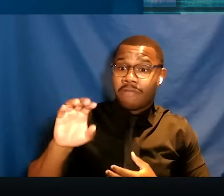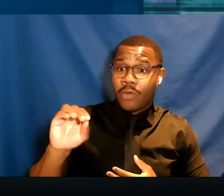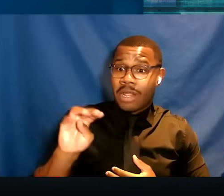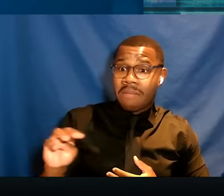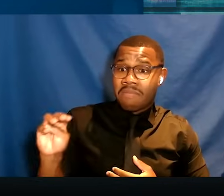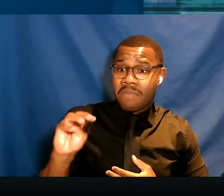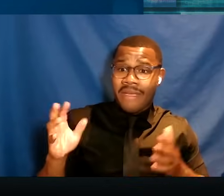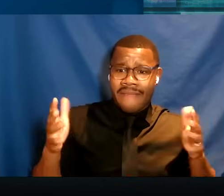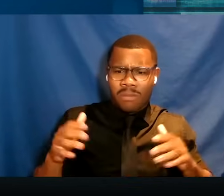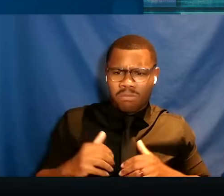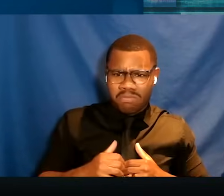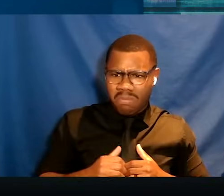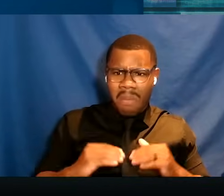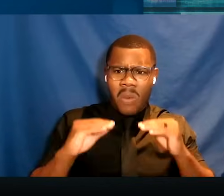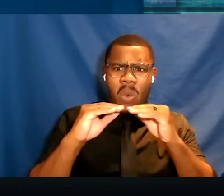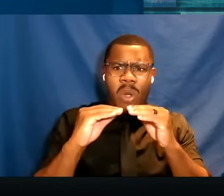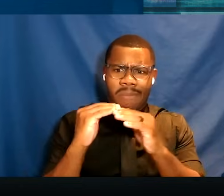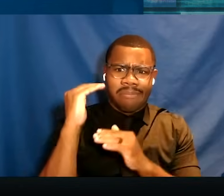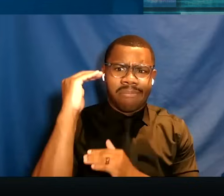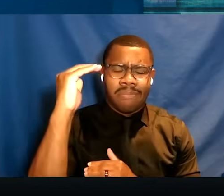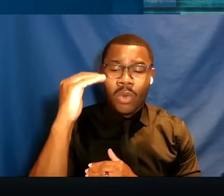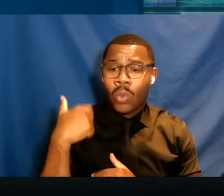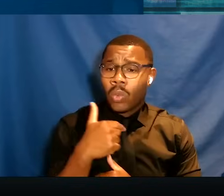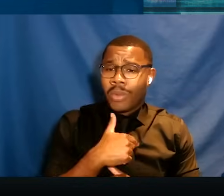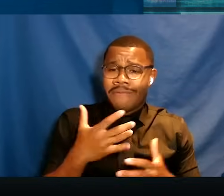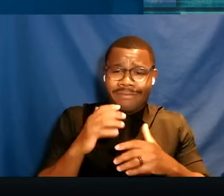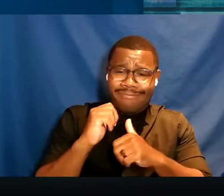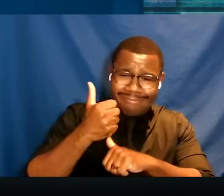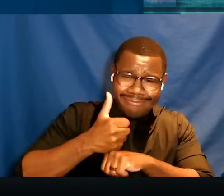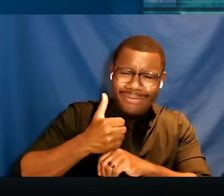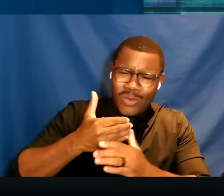We have created an entirely new avenue for money